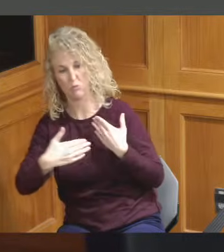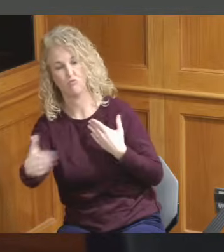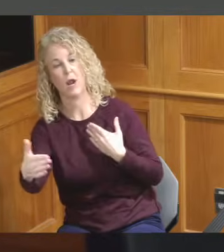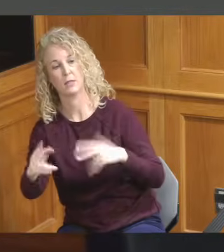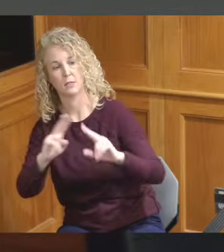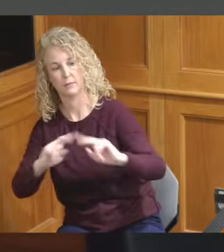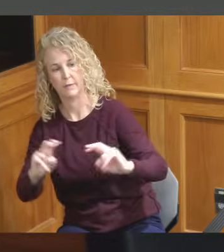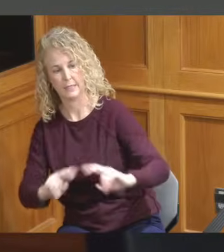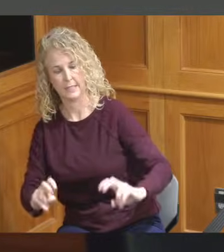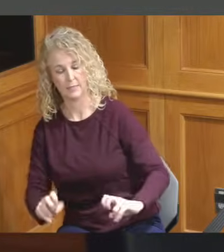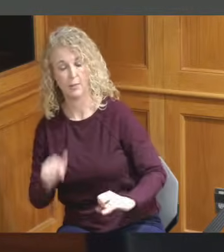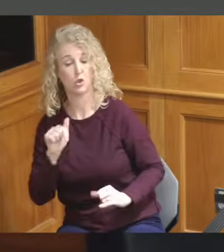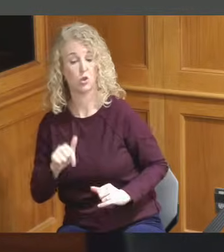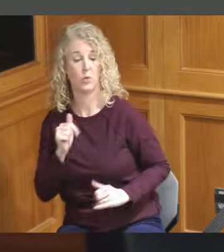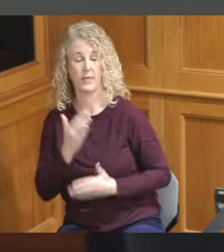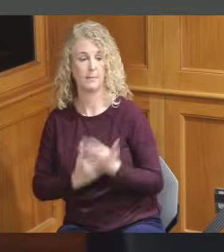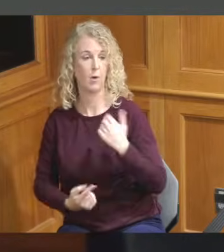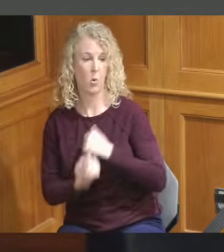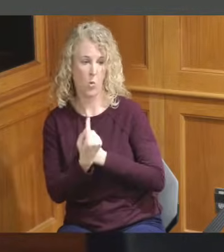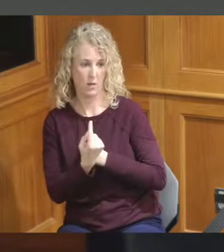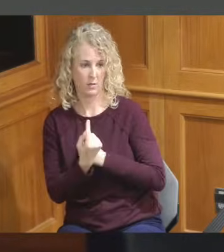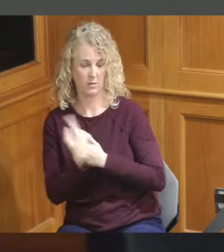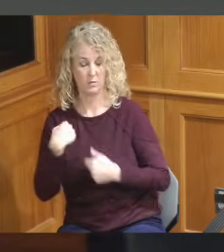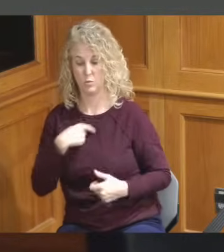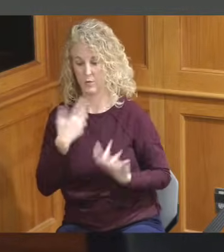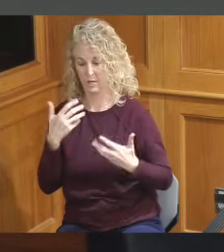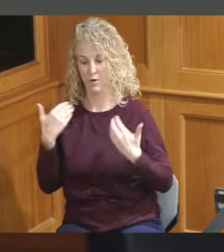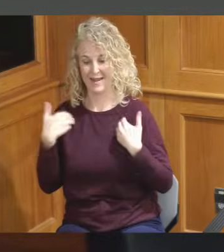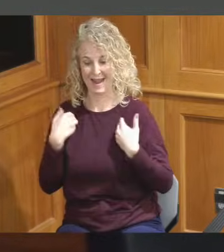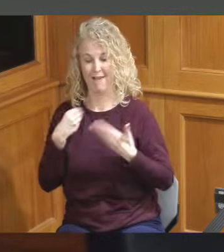assessment. So this is coming back to you now because we have actually have a dollar number